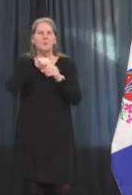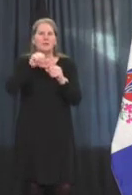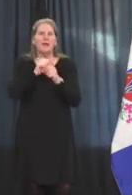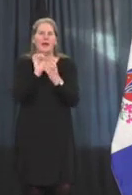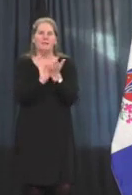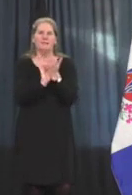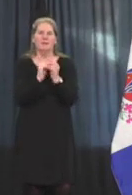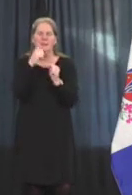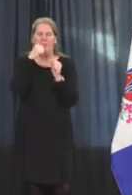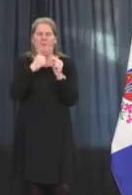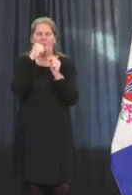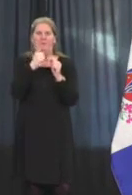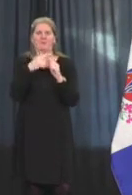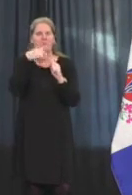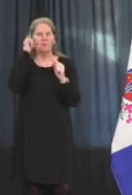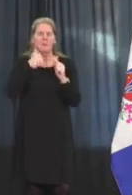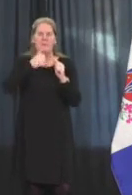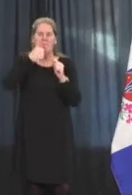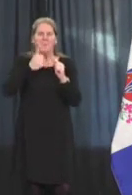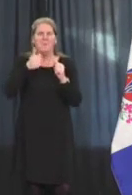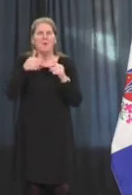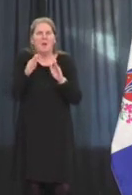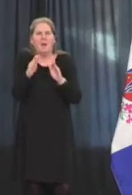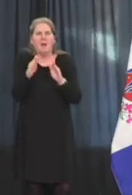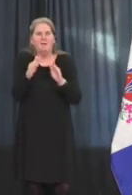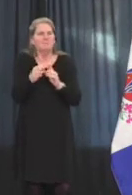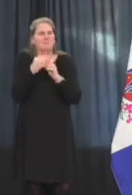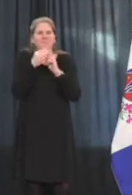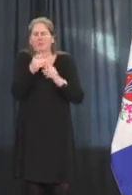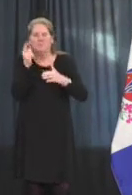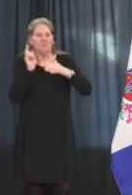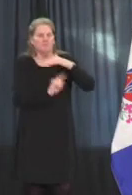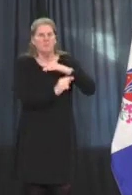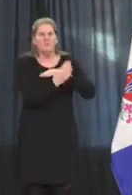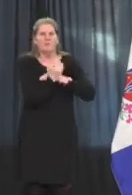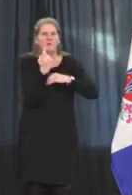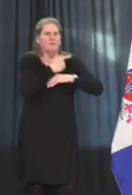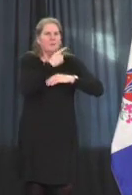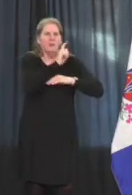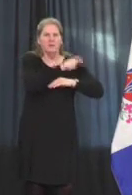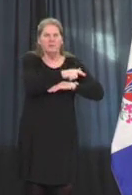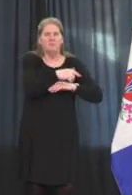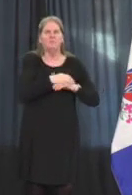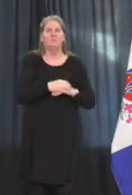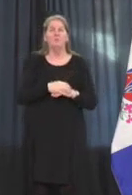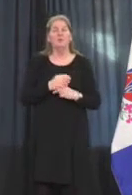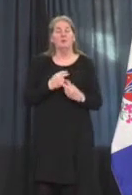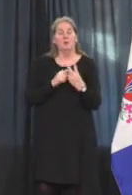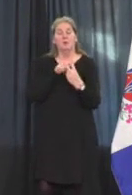YUKON. I WANT TO BE CLEAR THAT THESE TWO NEW ORDERS, THE EMERGENCY